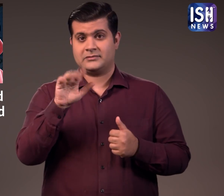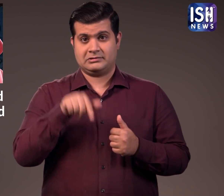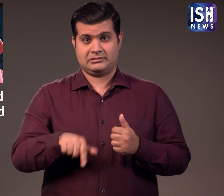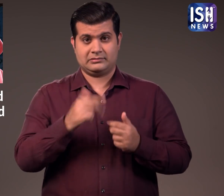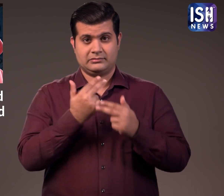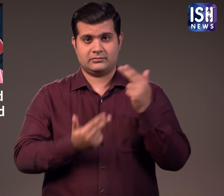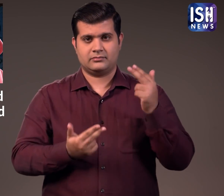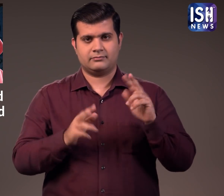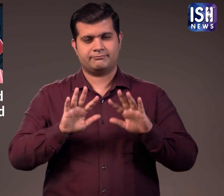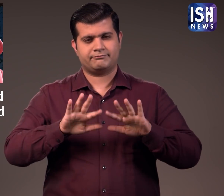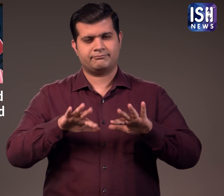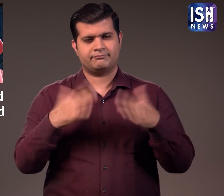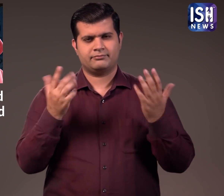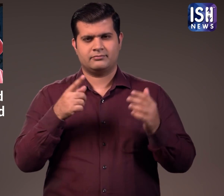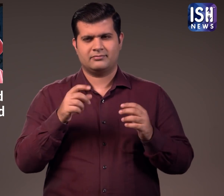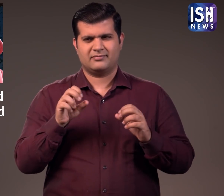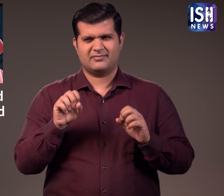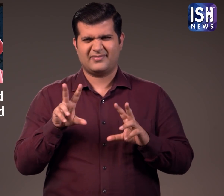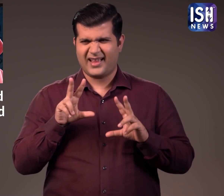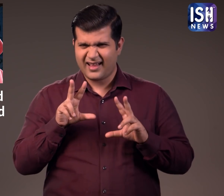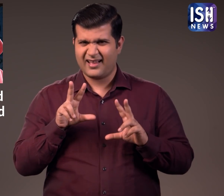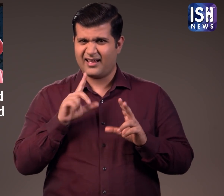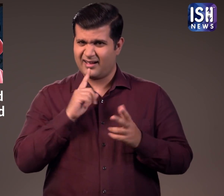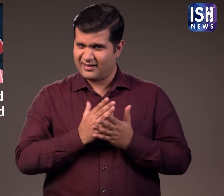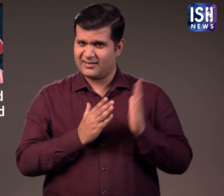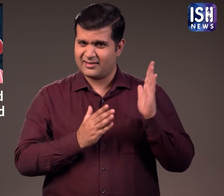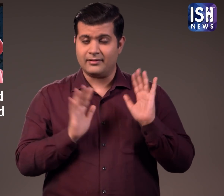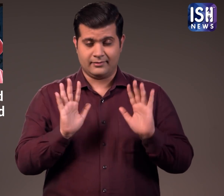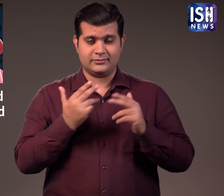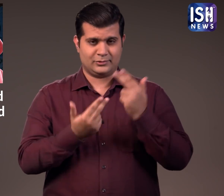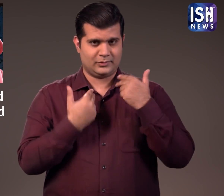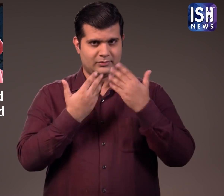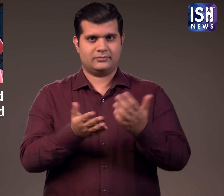Now here is a very strange and unbelievable fact.